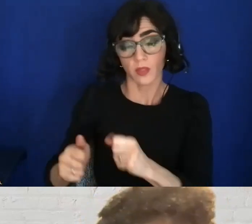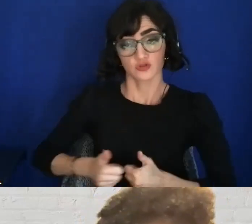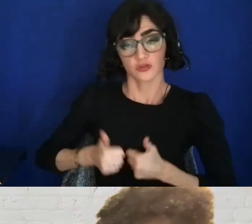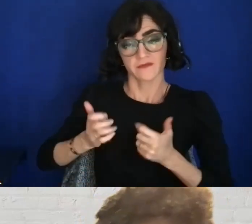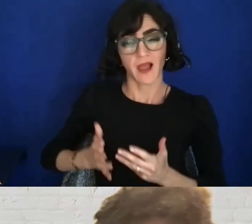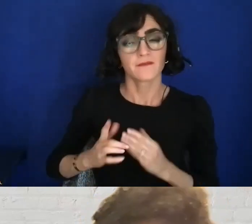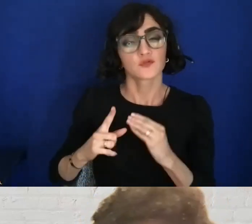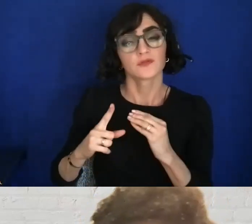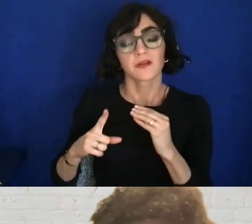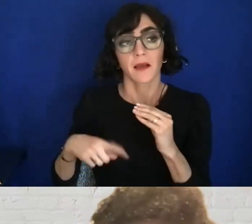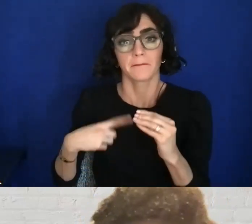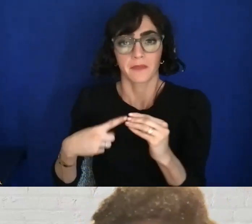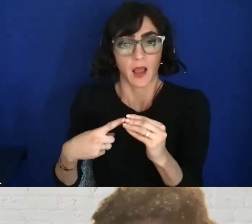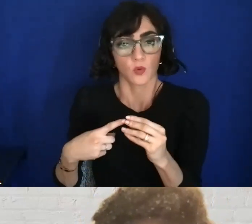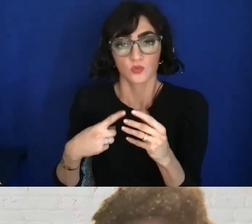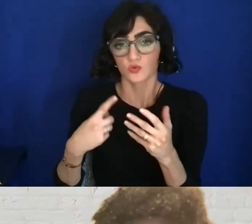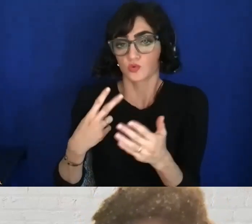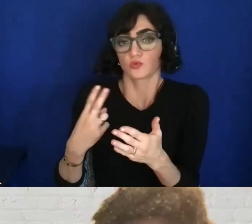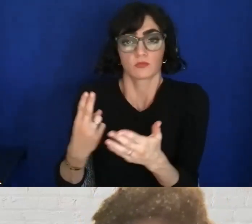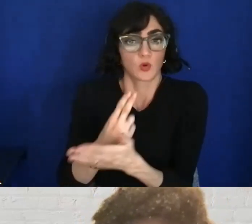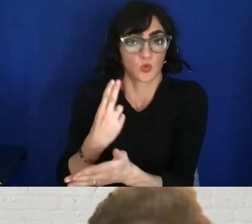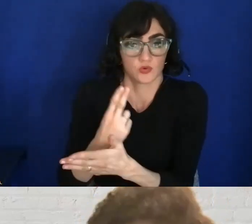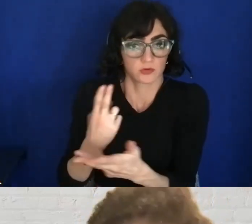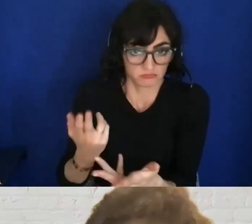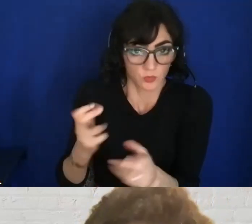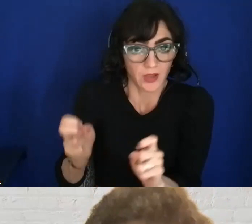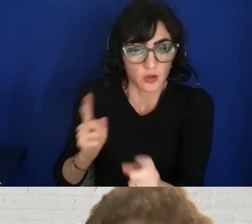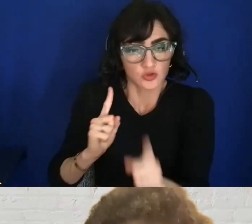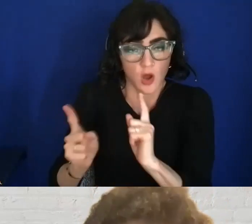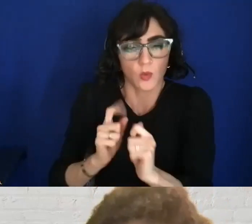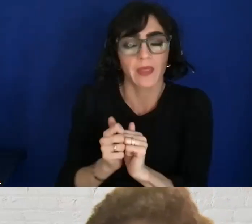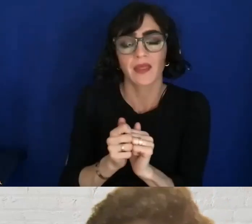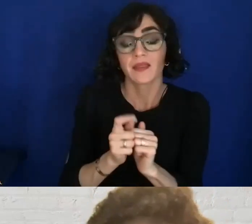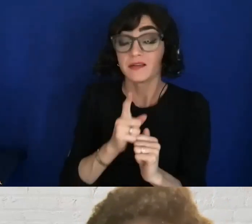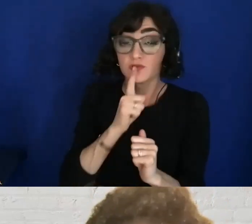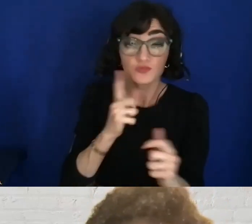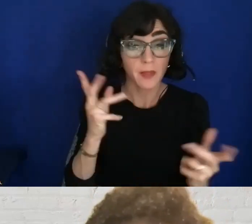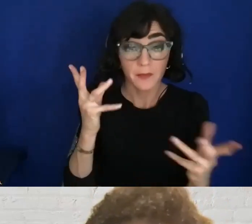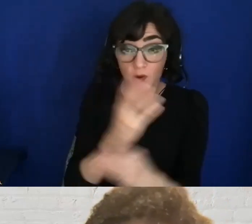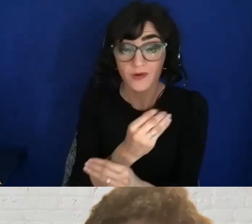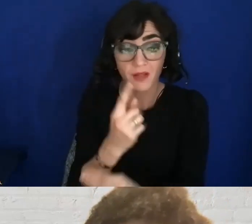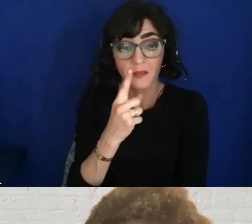using drug, set, setting and what's really beautiful about it is that as we unpack it